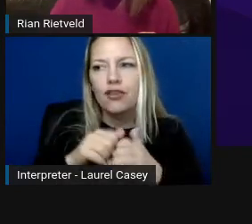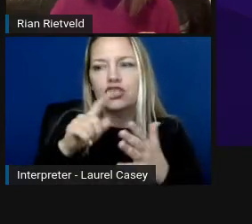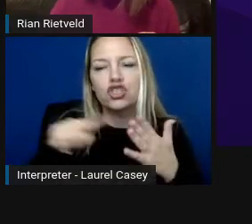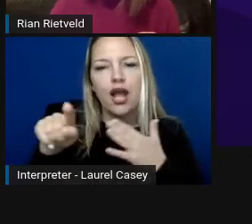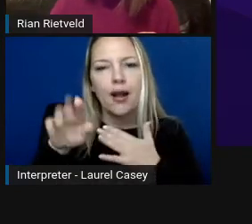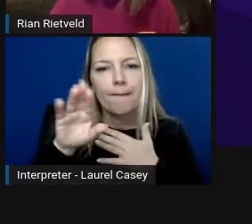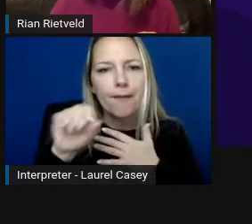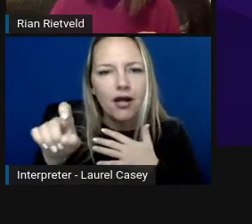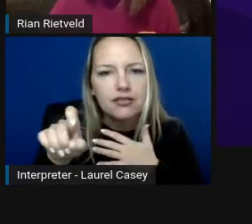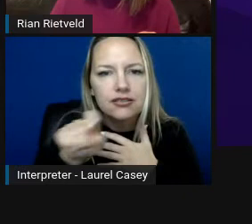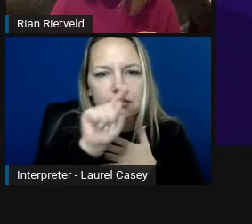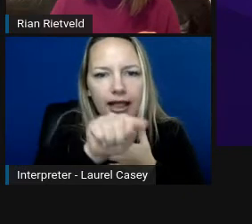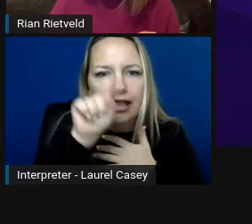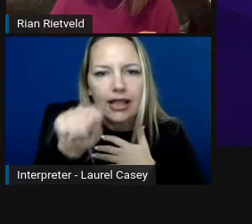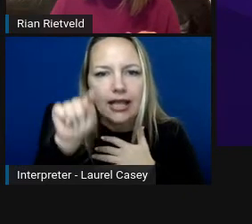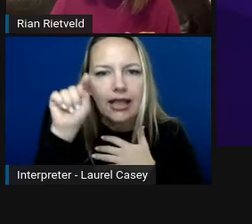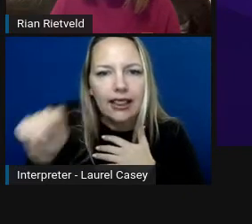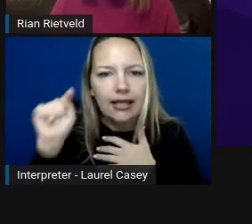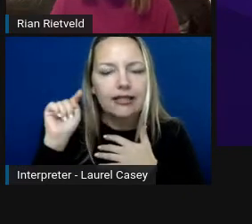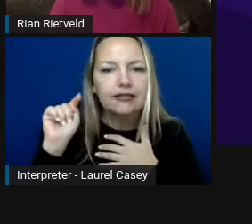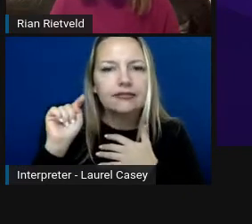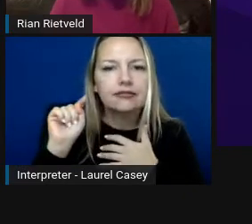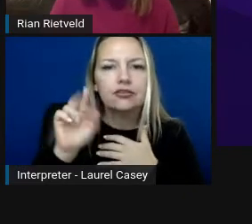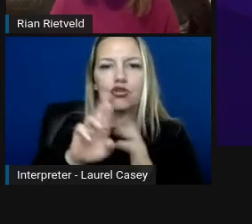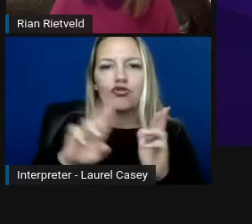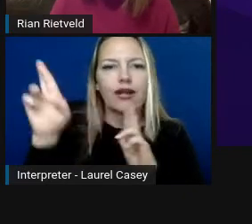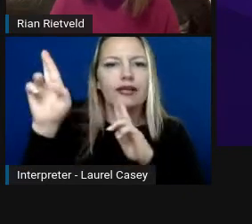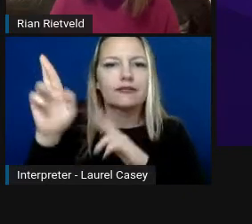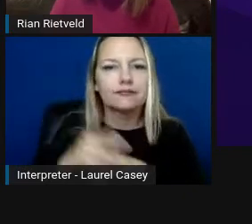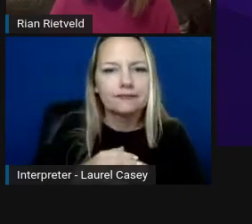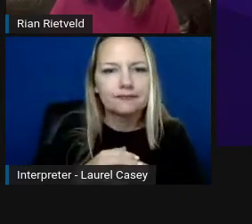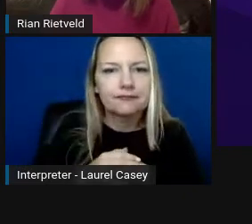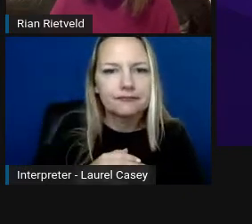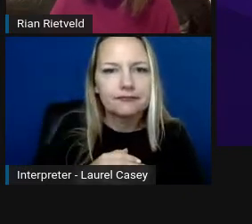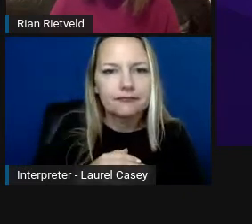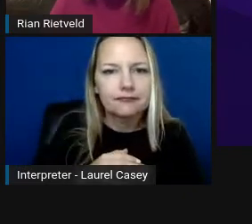Click, click, ready and it stays there.